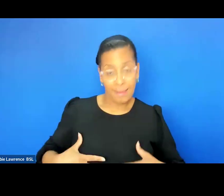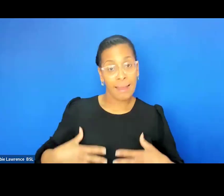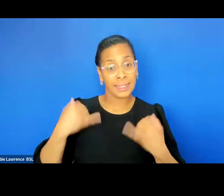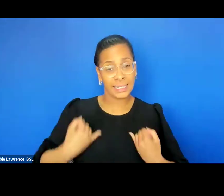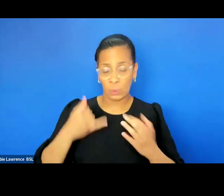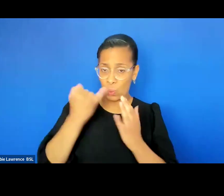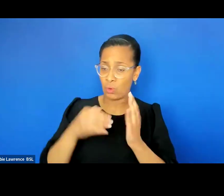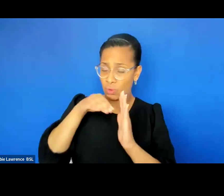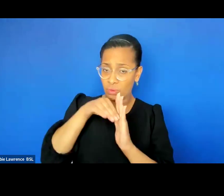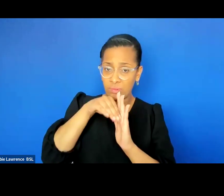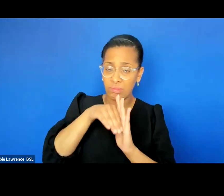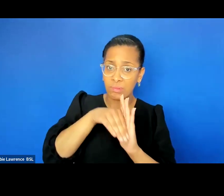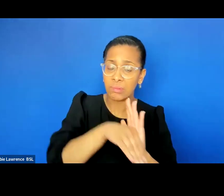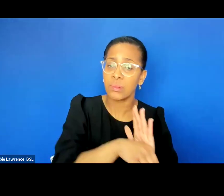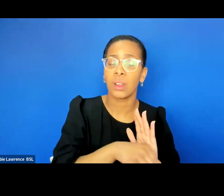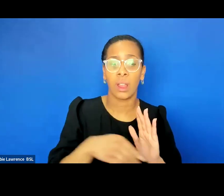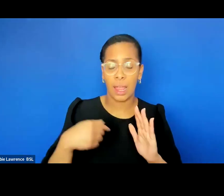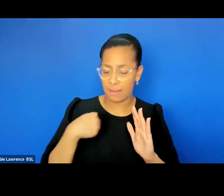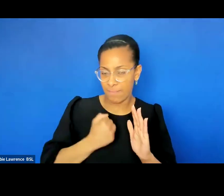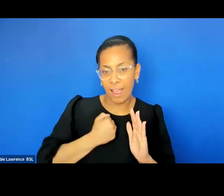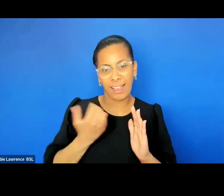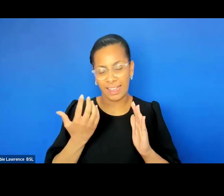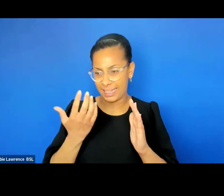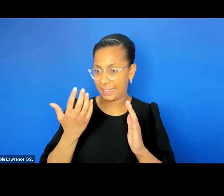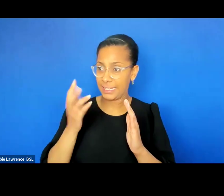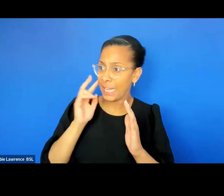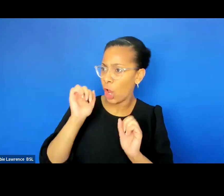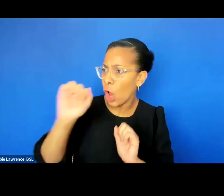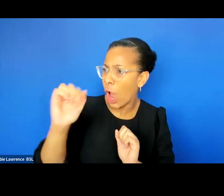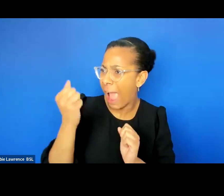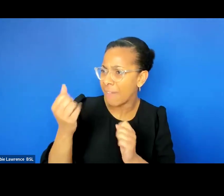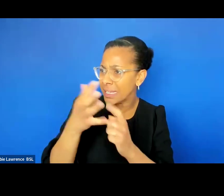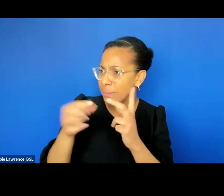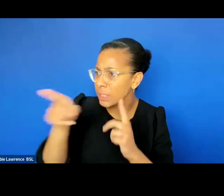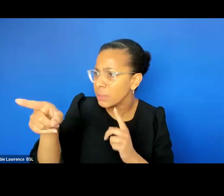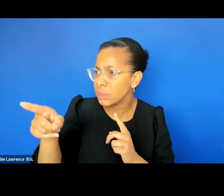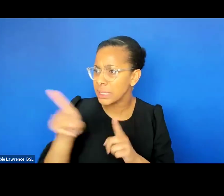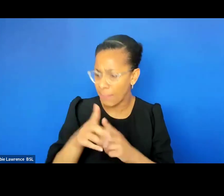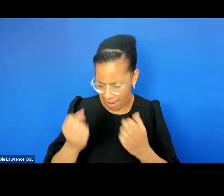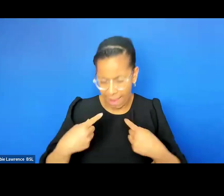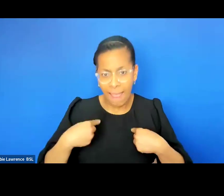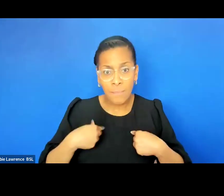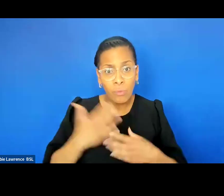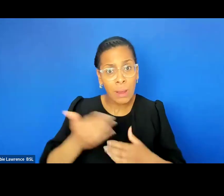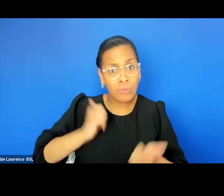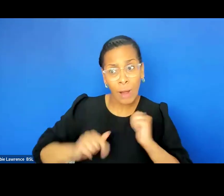Judy's symptoms or attributes in myself, I thought, "Wow, I'm so proud of Judy. I could be proud of myself."